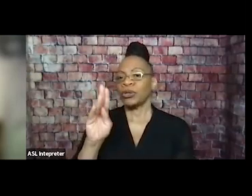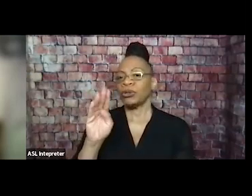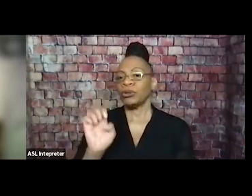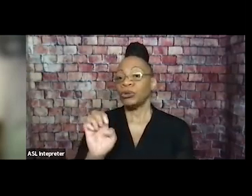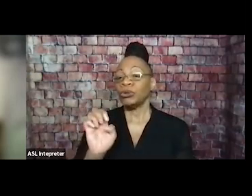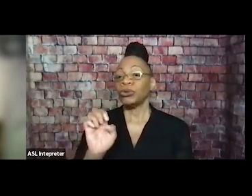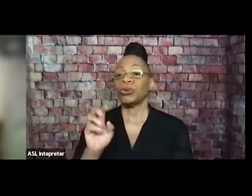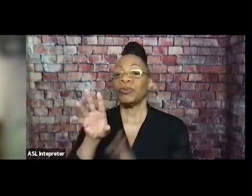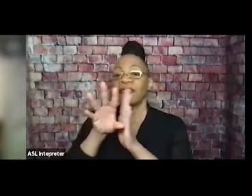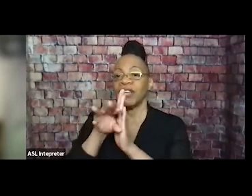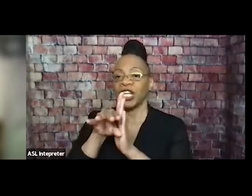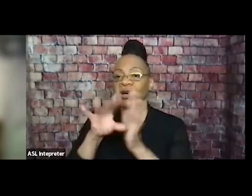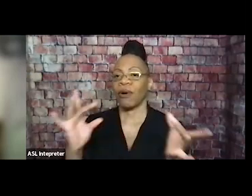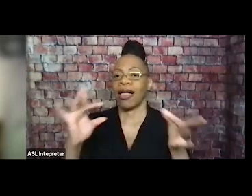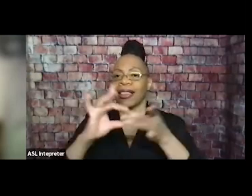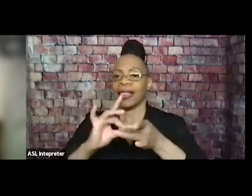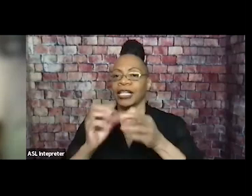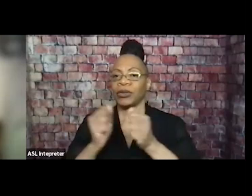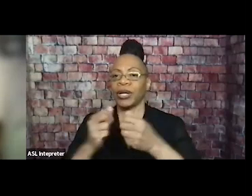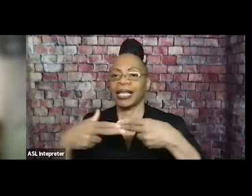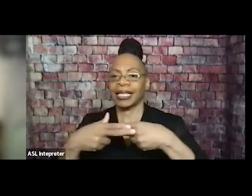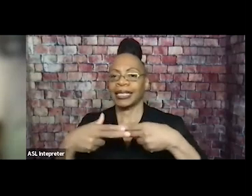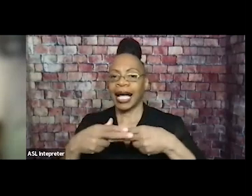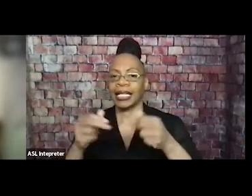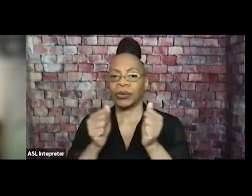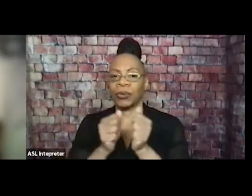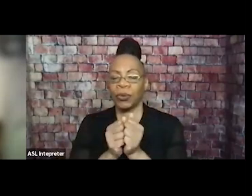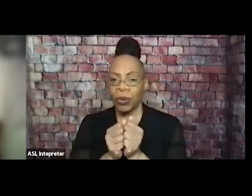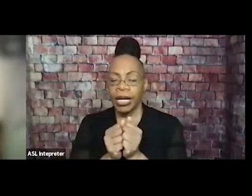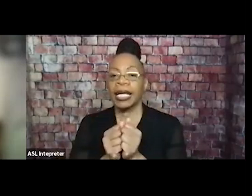along with the world's worst illustration of me as I narrate it.